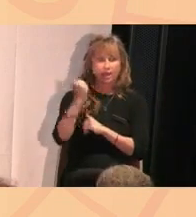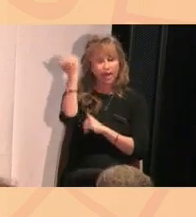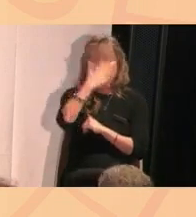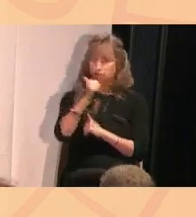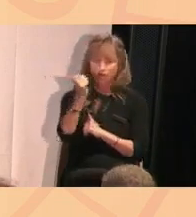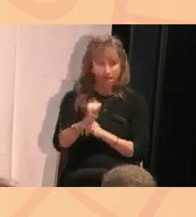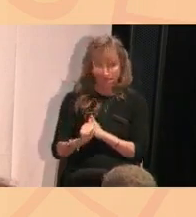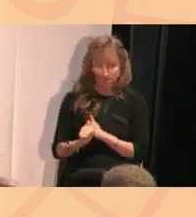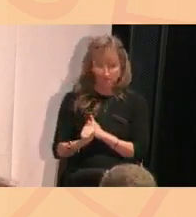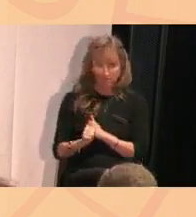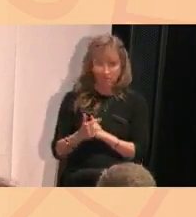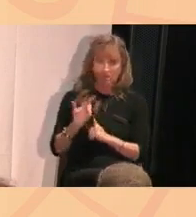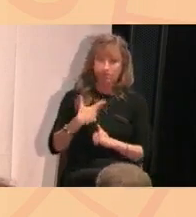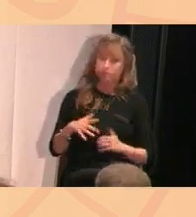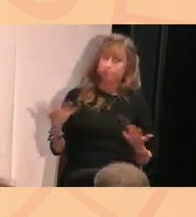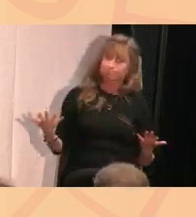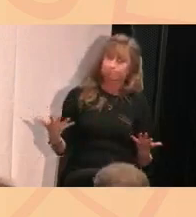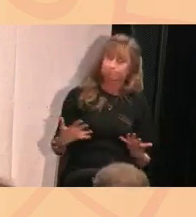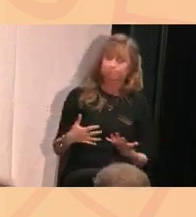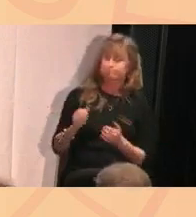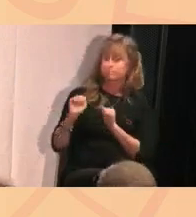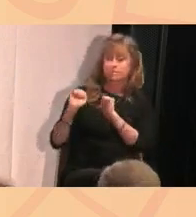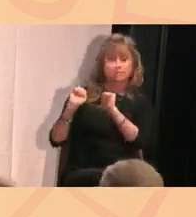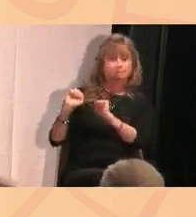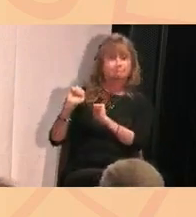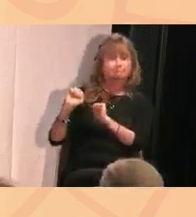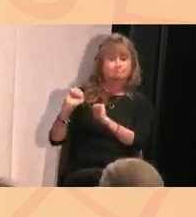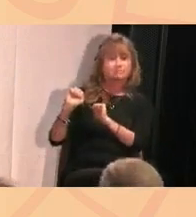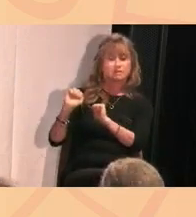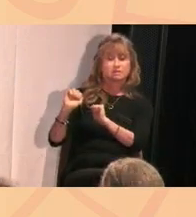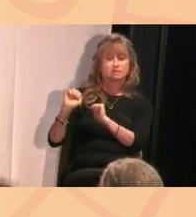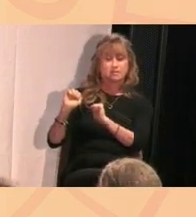So the National Gallery in that year did not have an exhibition,